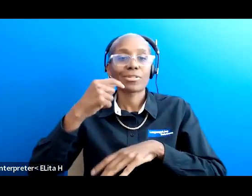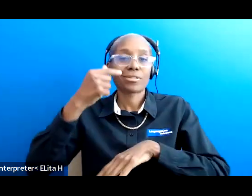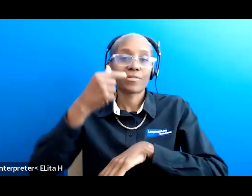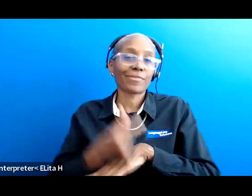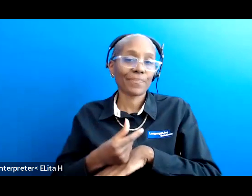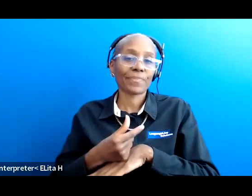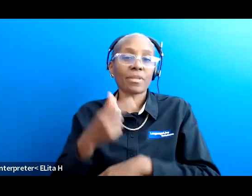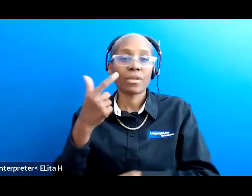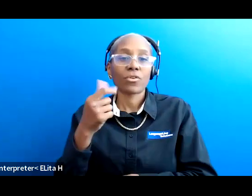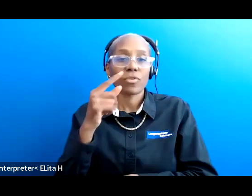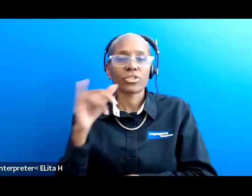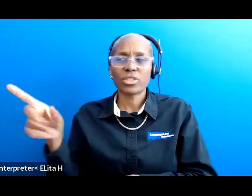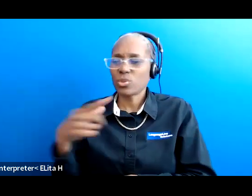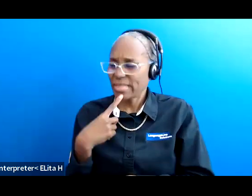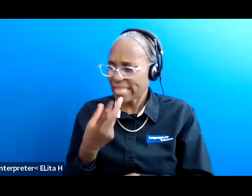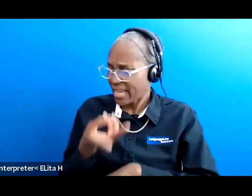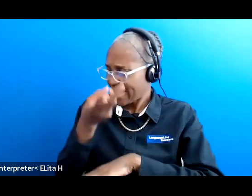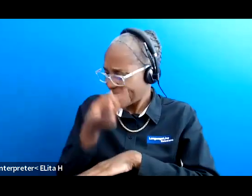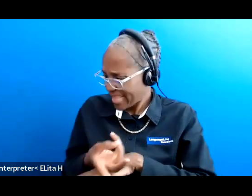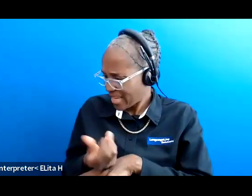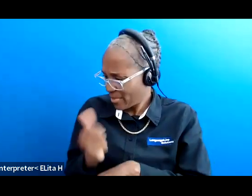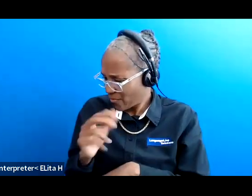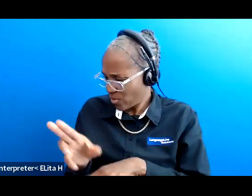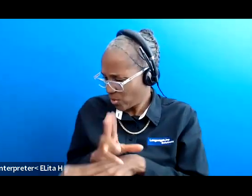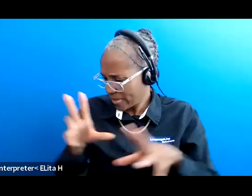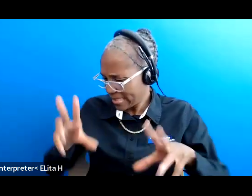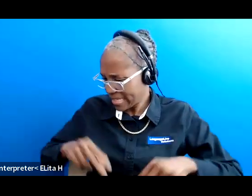They were lying on their bed on their back using a diaper for the bowel movement.